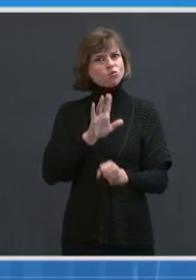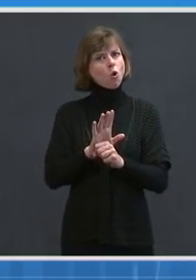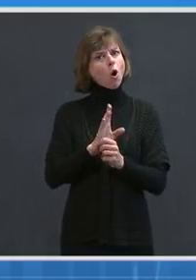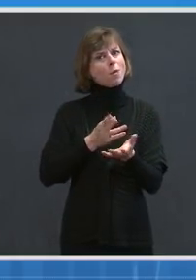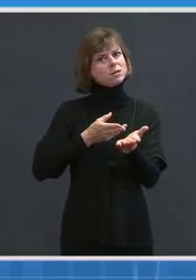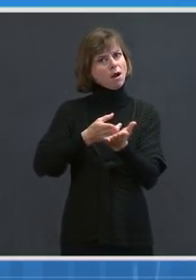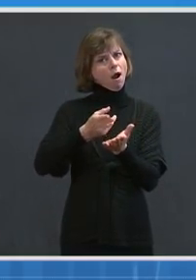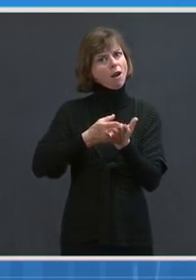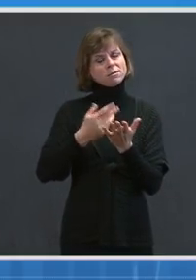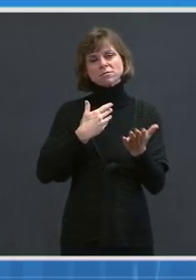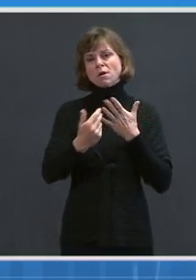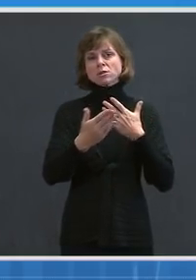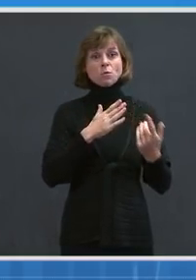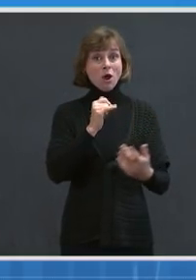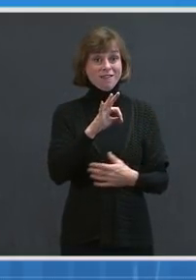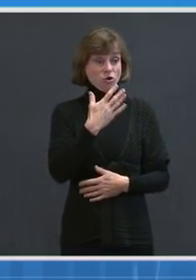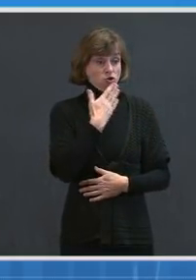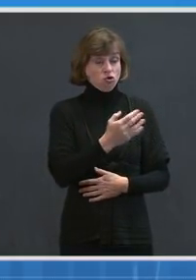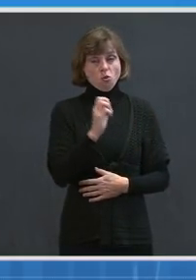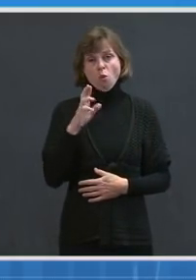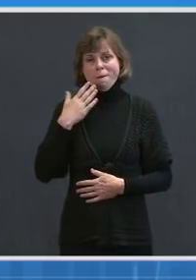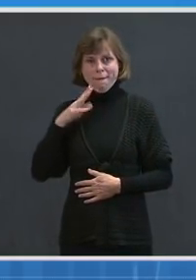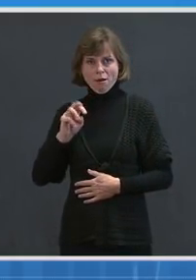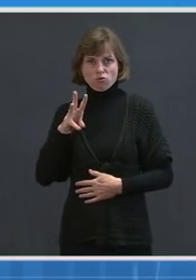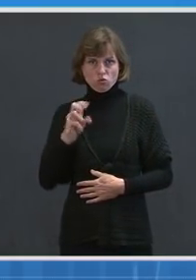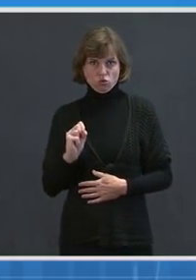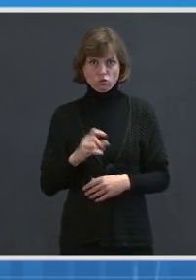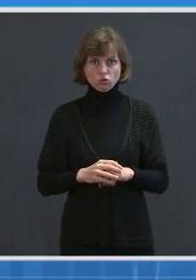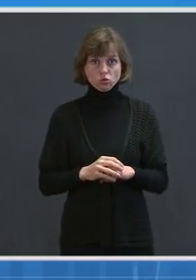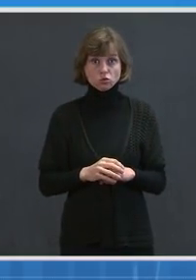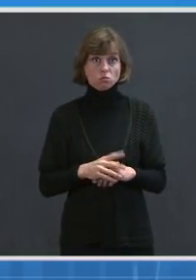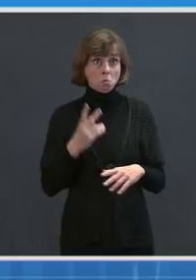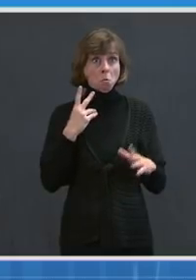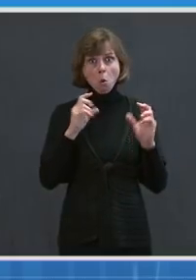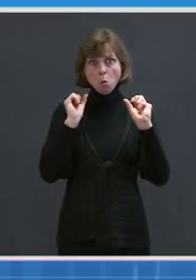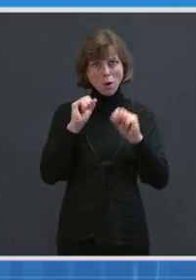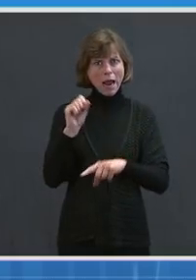Progress demonstrates we can defeat COVID-19, but it does not equal success.